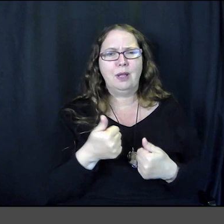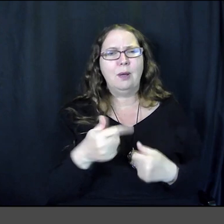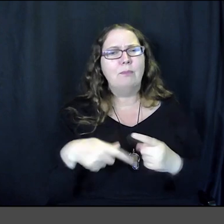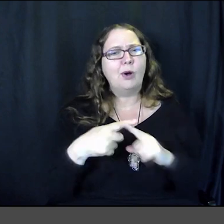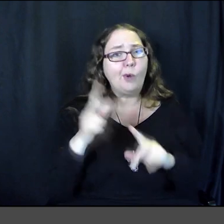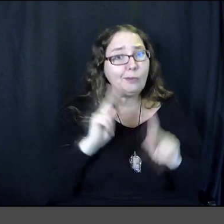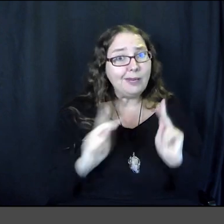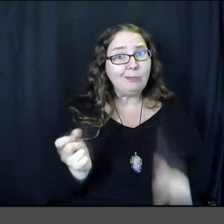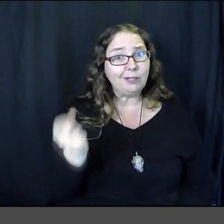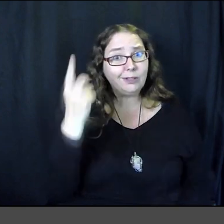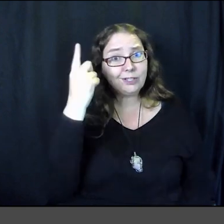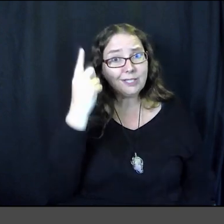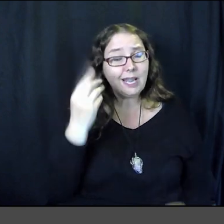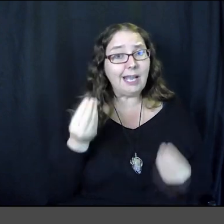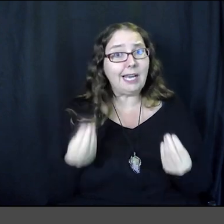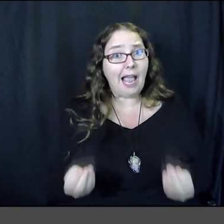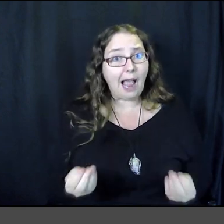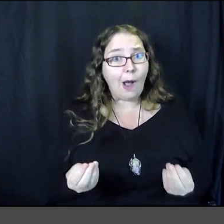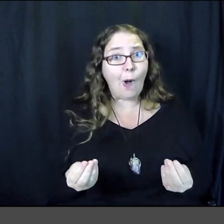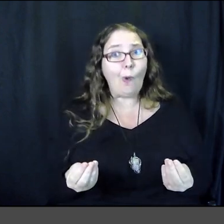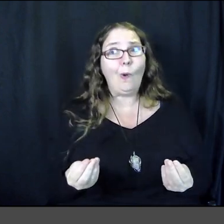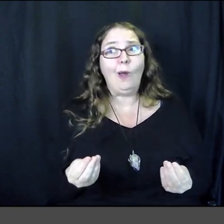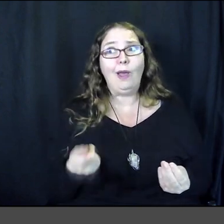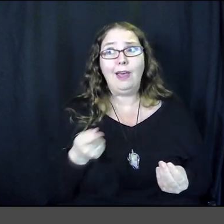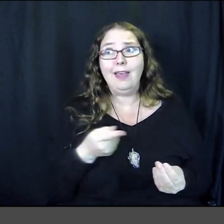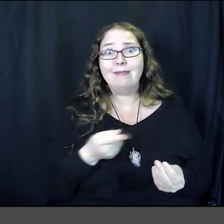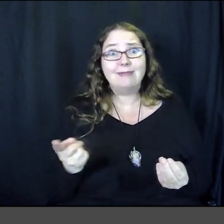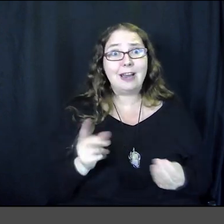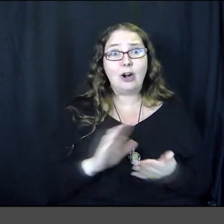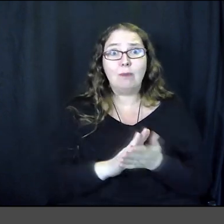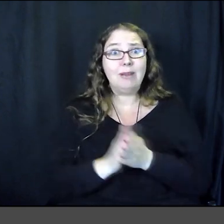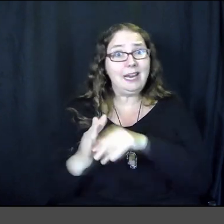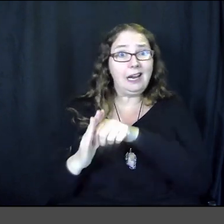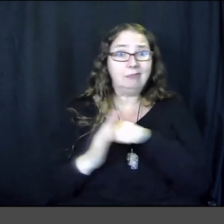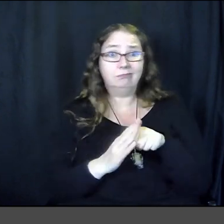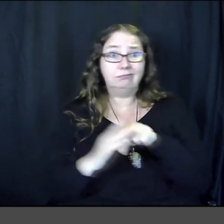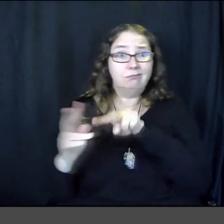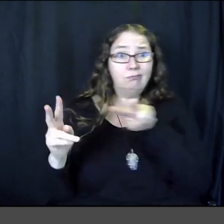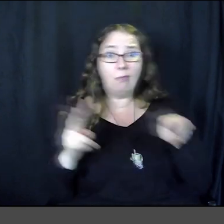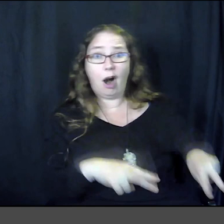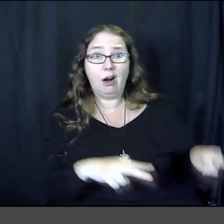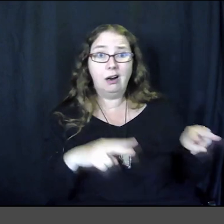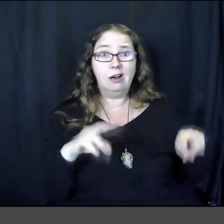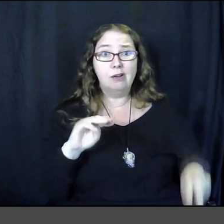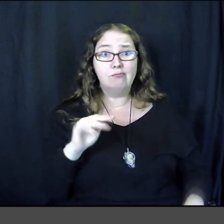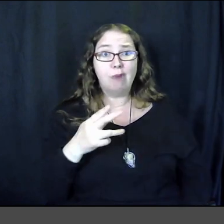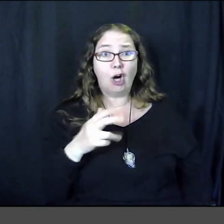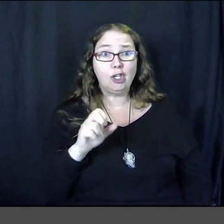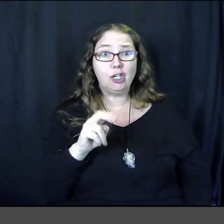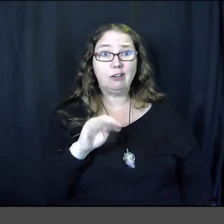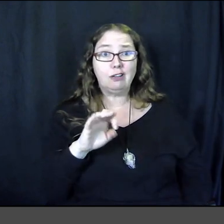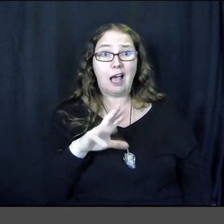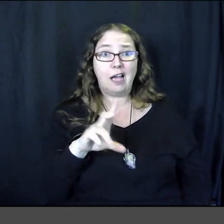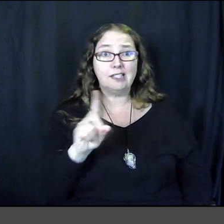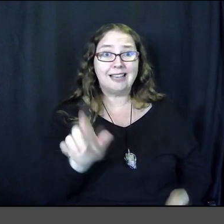THEY'RE BEING MARGINALIZED, HOW THEY'RE BEING EVISCERATED, THEY FIGHT BACK.